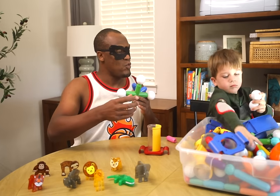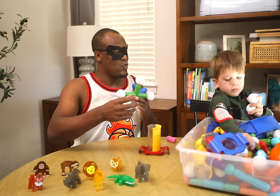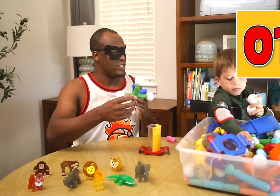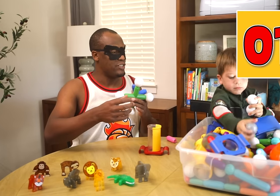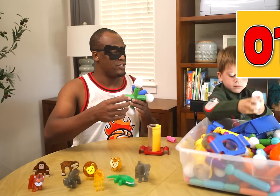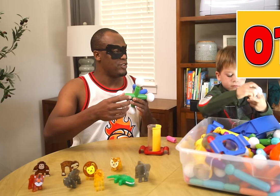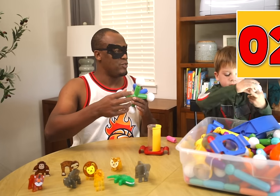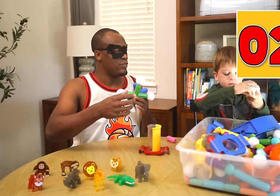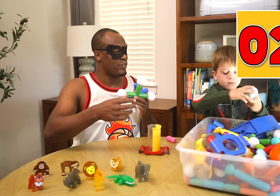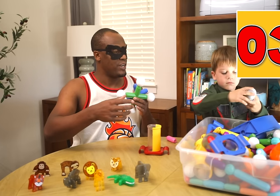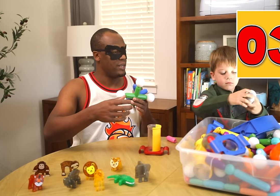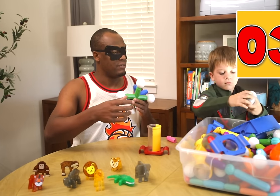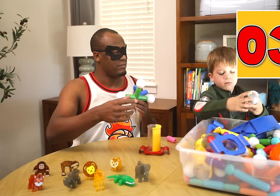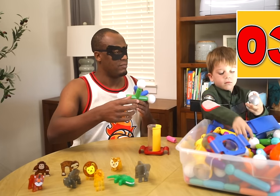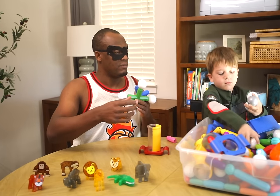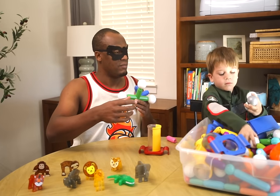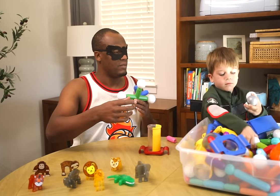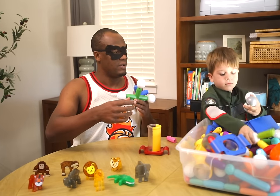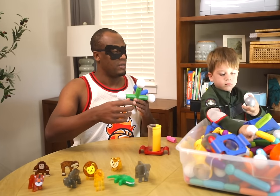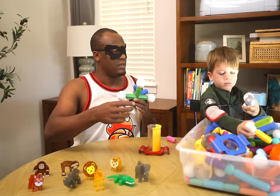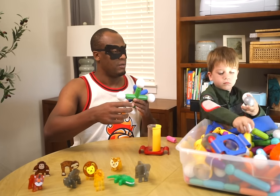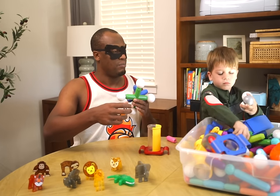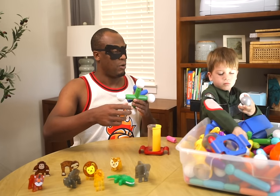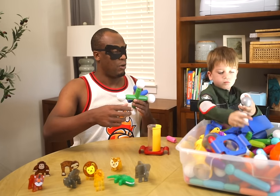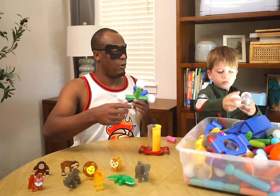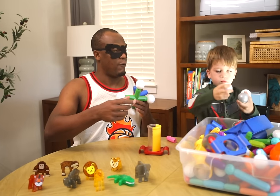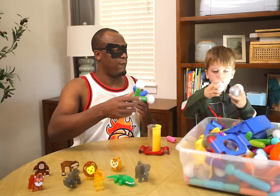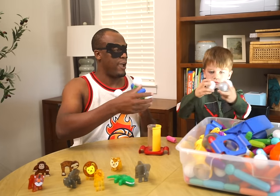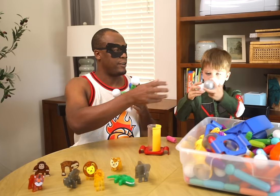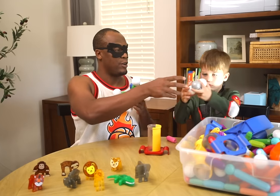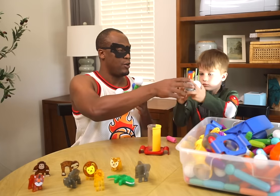Ooh, one, two, three. Perfecto.